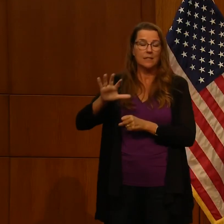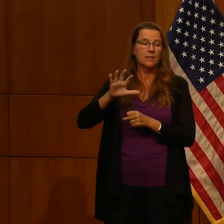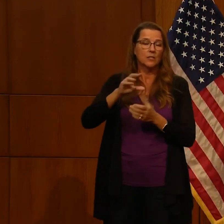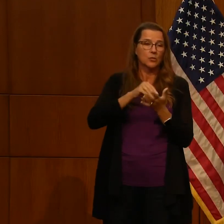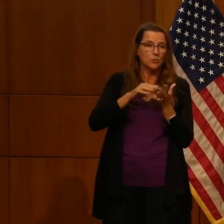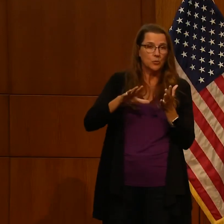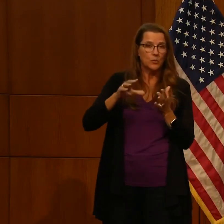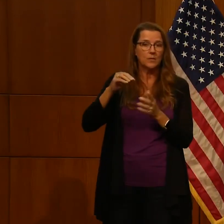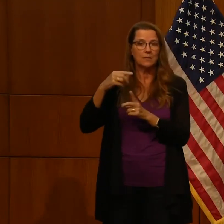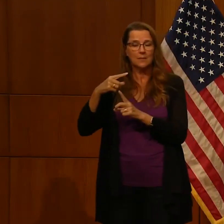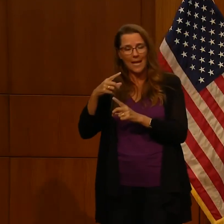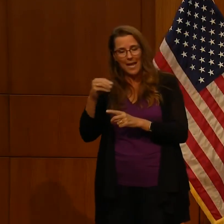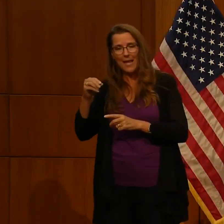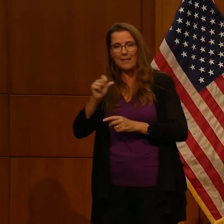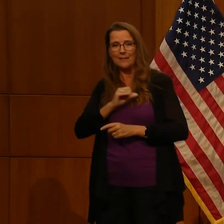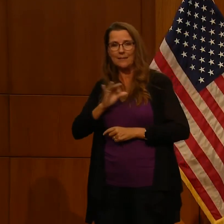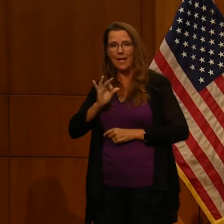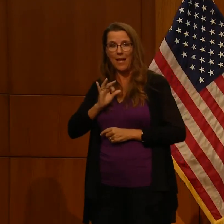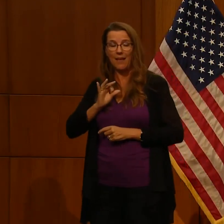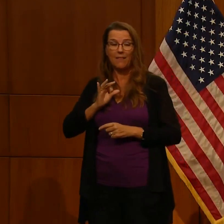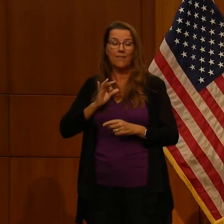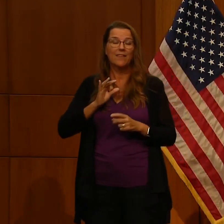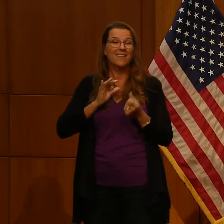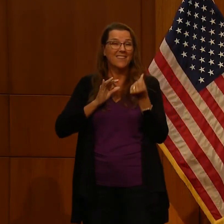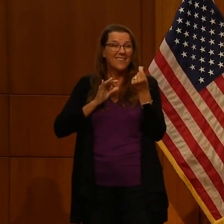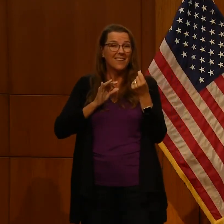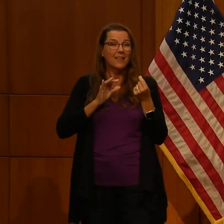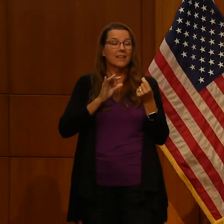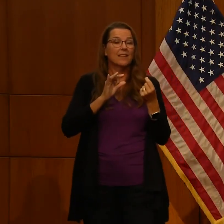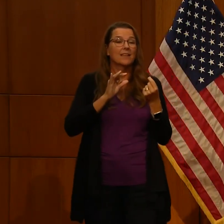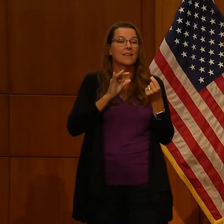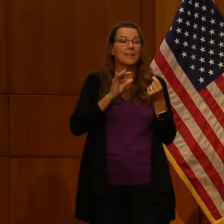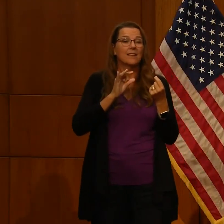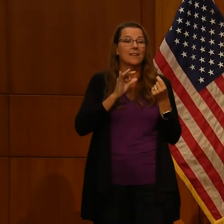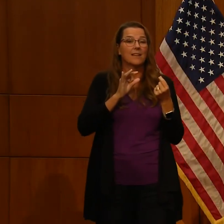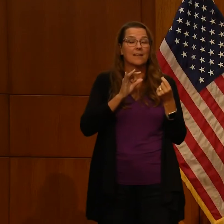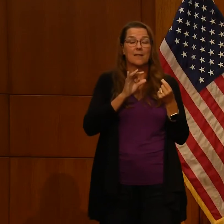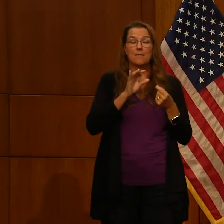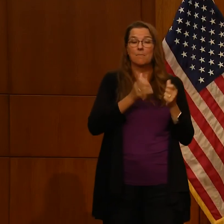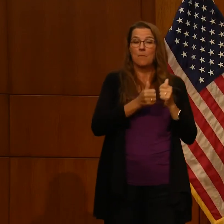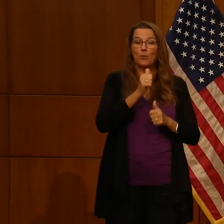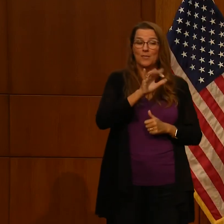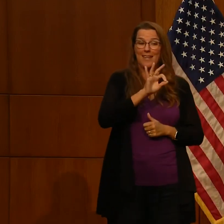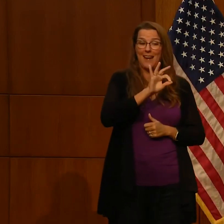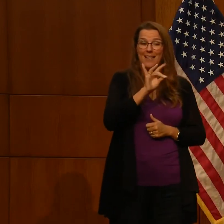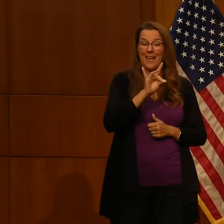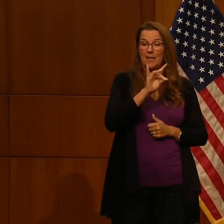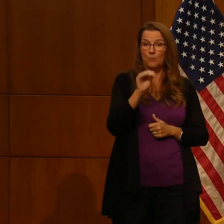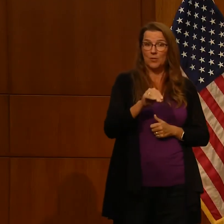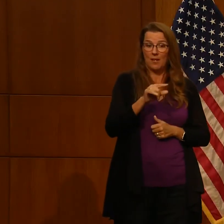STUDENTS AND STAFF. THE GOOD